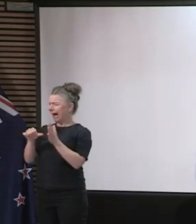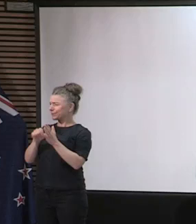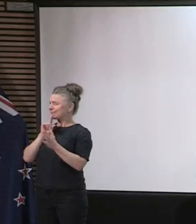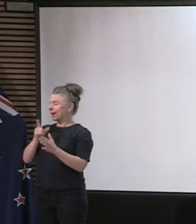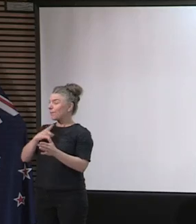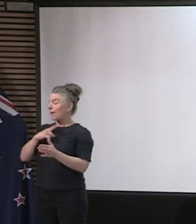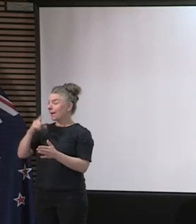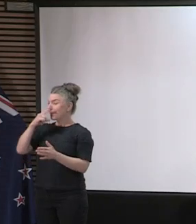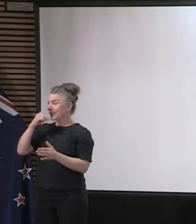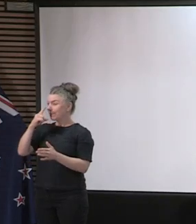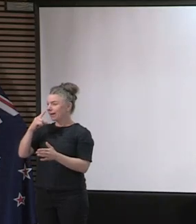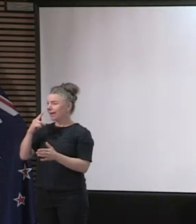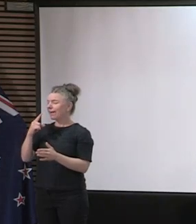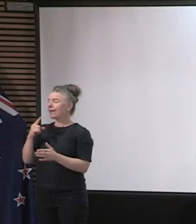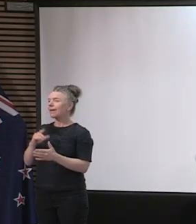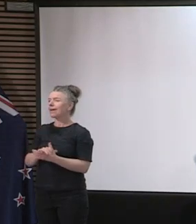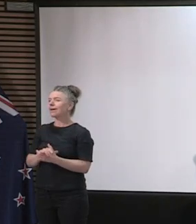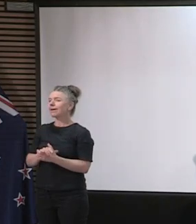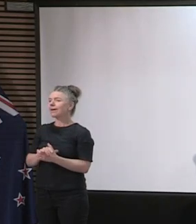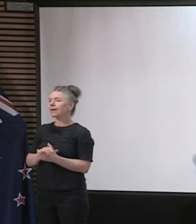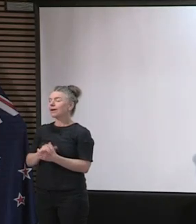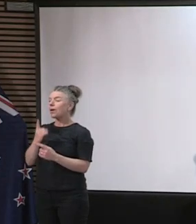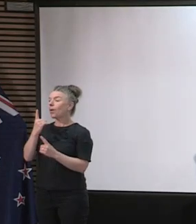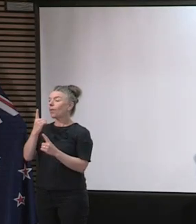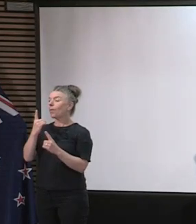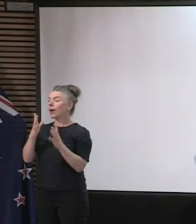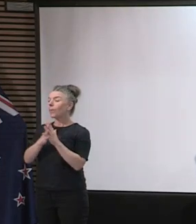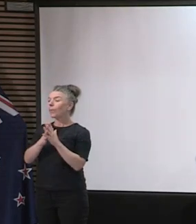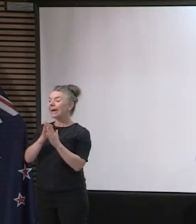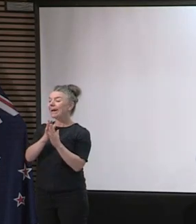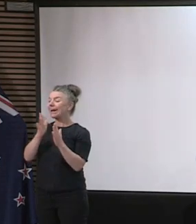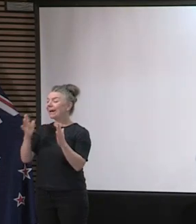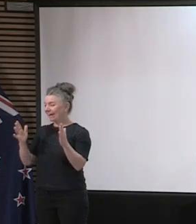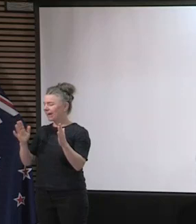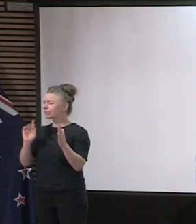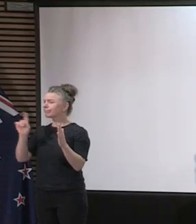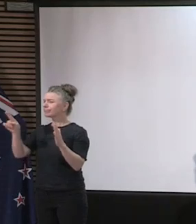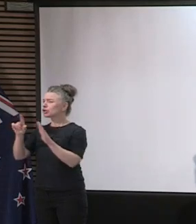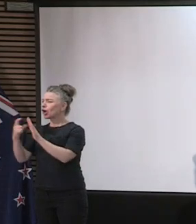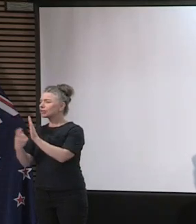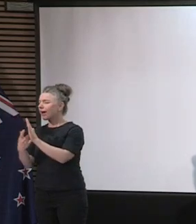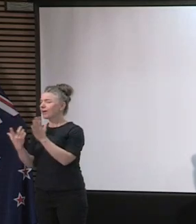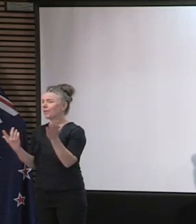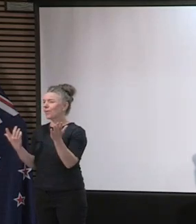onset of symptoms was. This can be tricky. Often people will present several days or